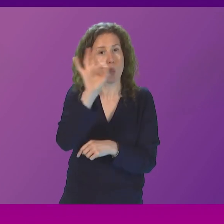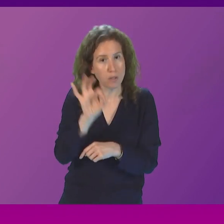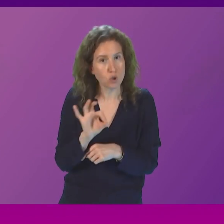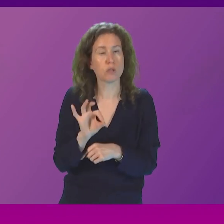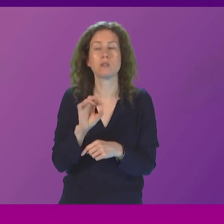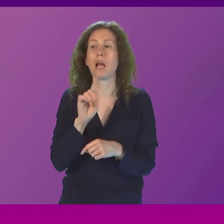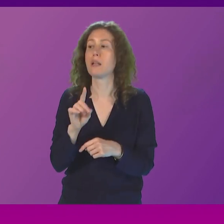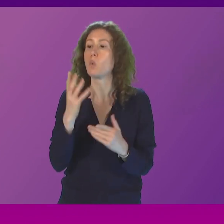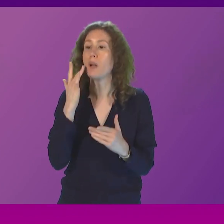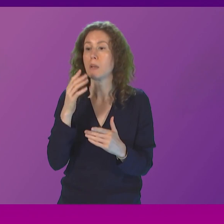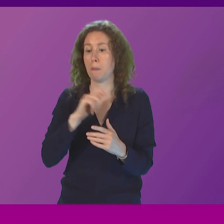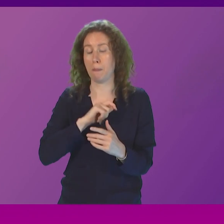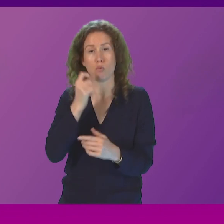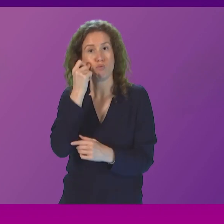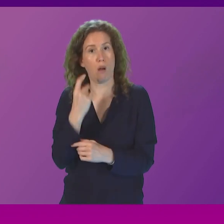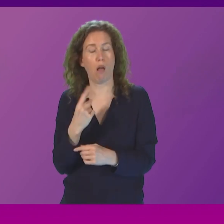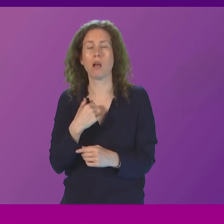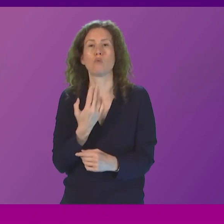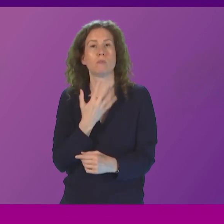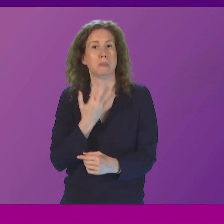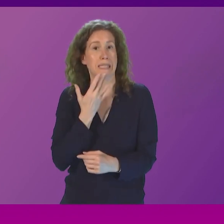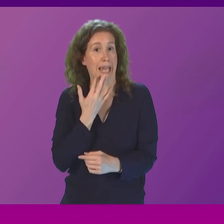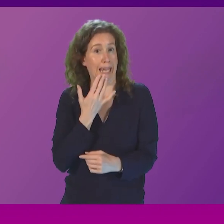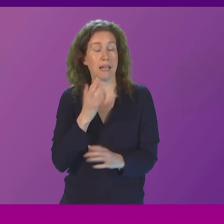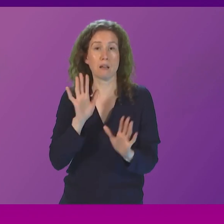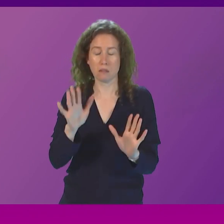have been put and, when members become aware of any inaccuracy, that they take the measures